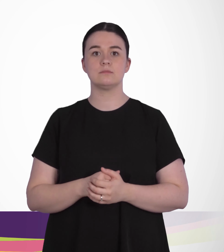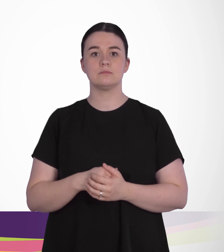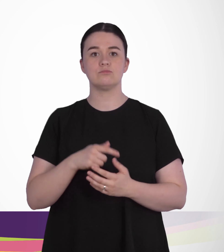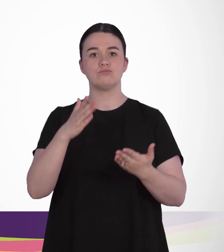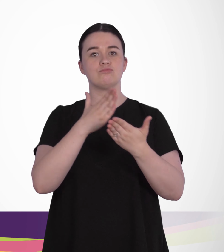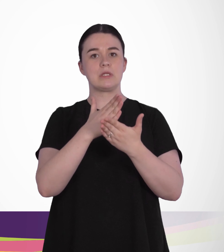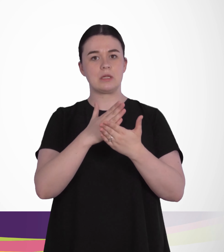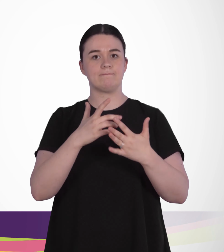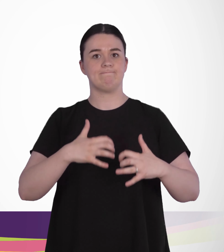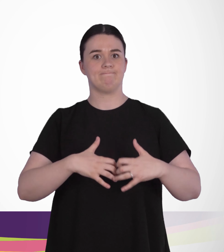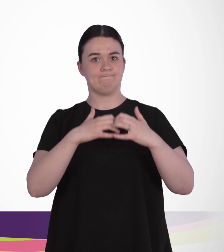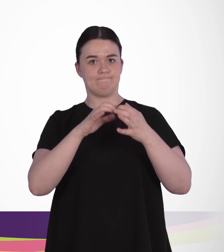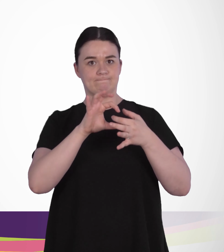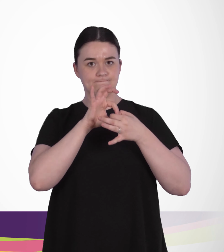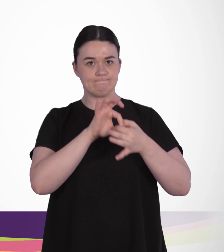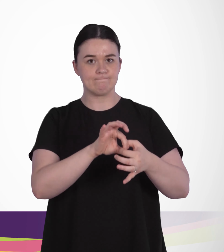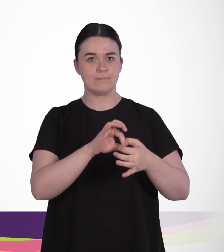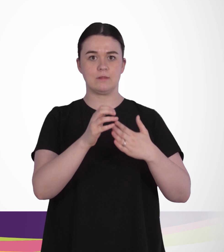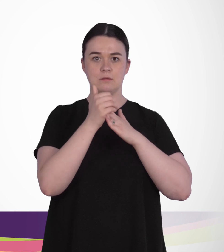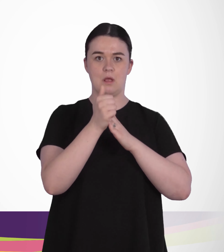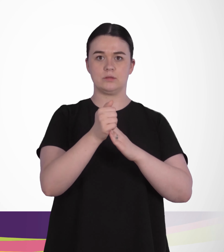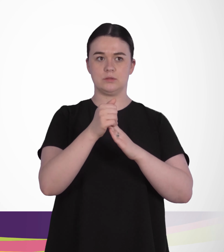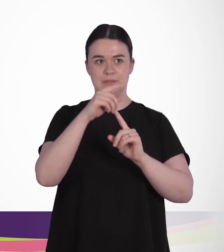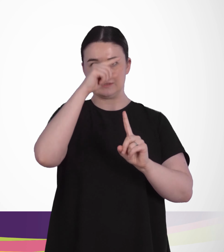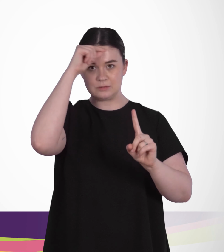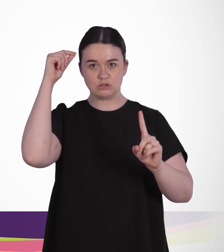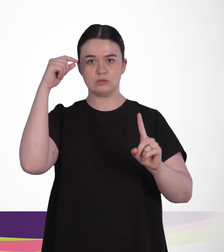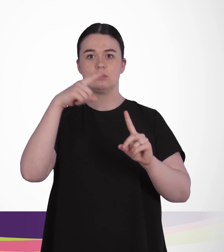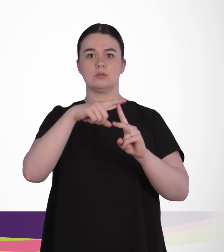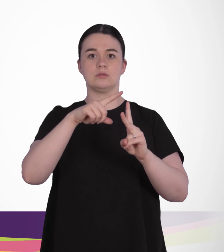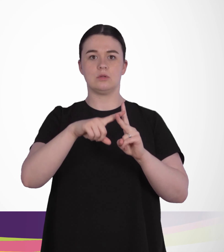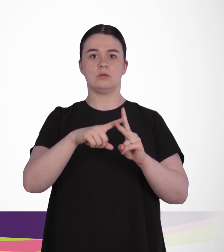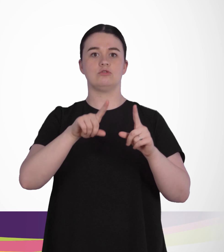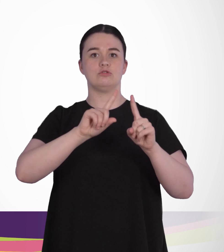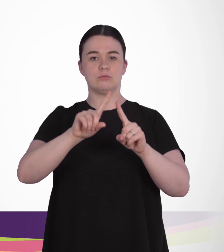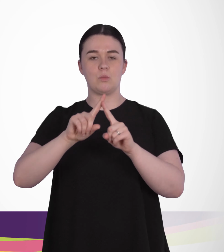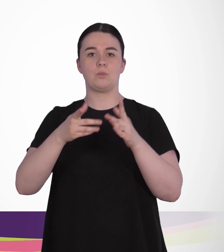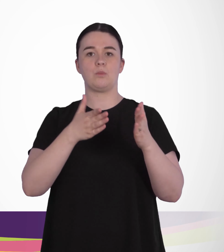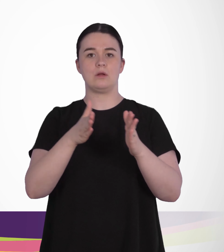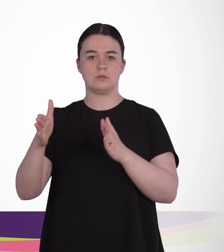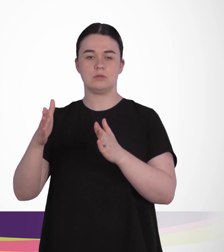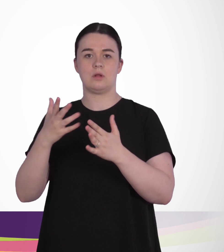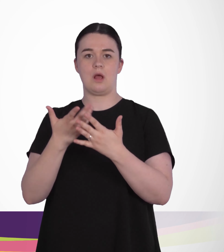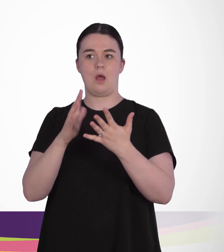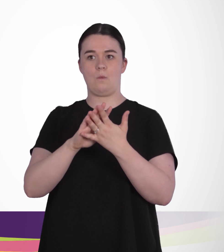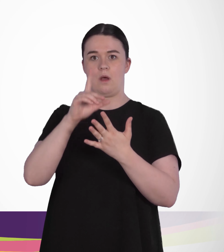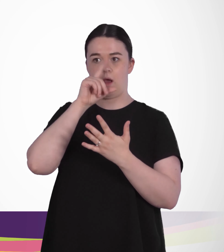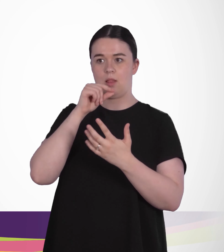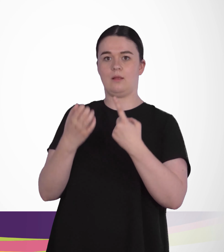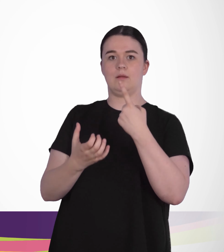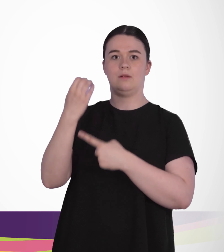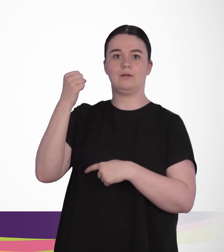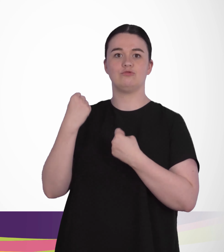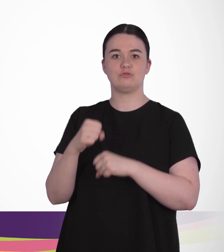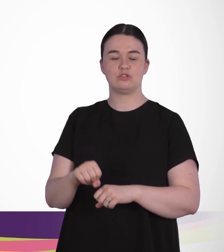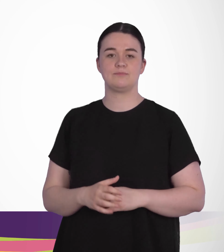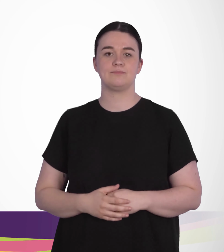to guide the intentions and approaches of the Strategy.